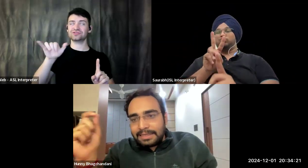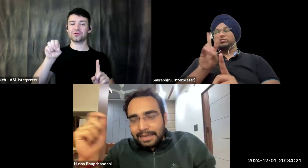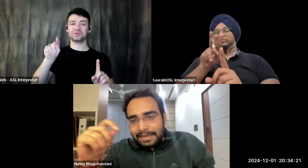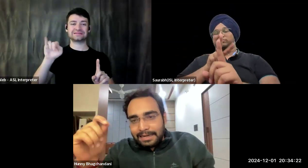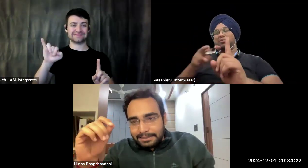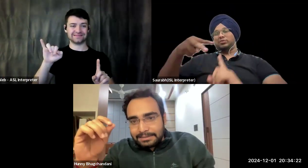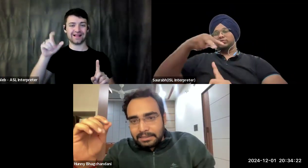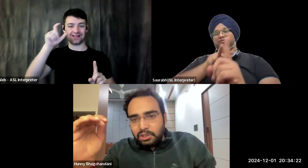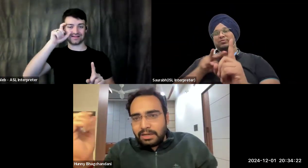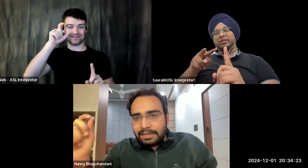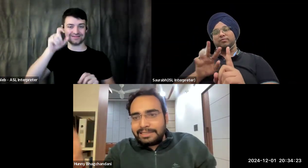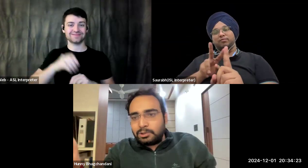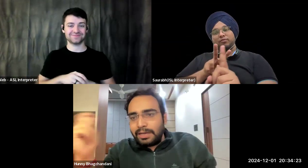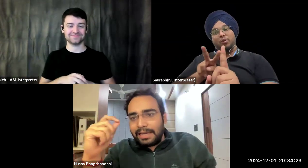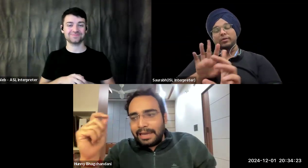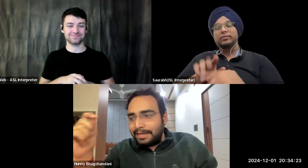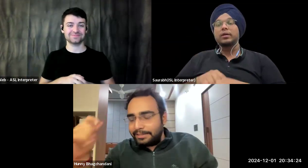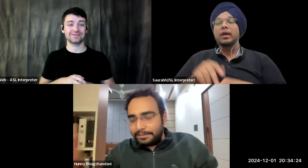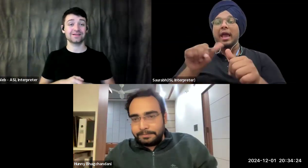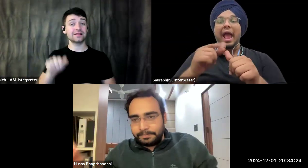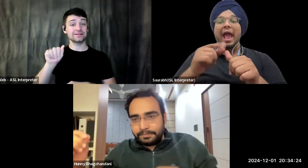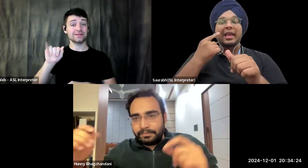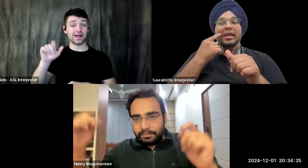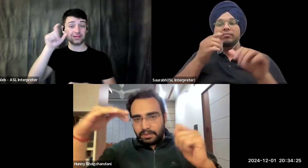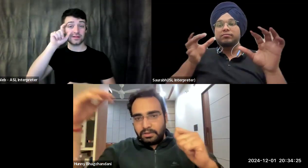This AI glass, you can attach to an AI reader.